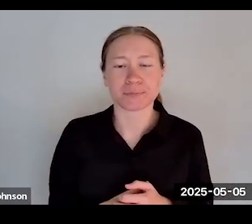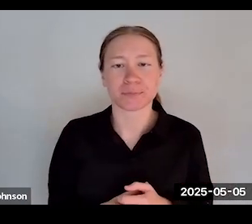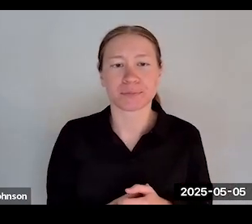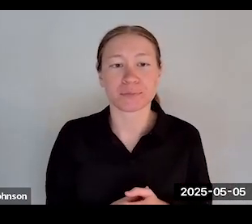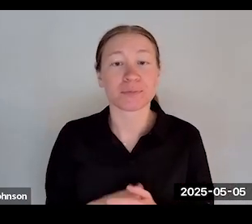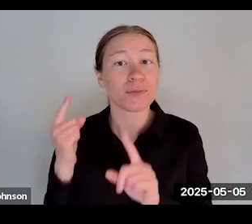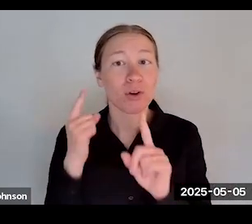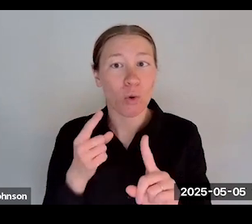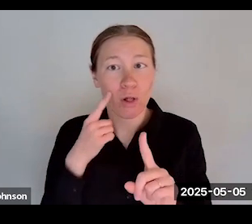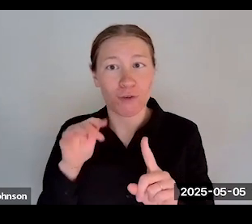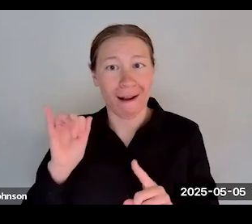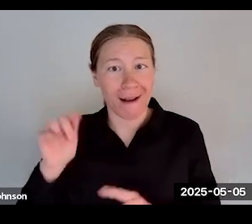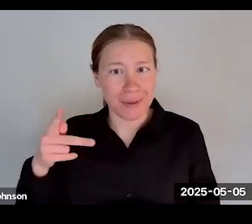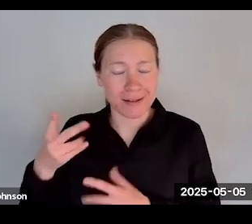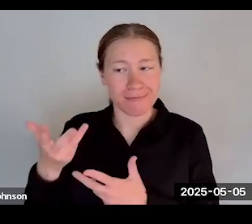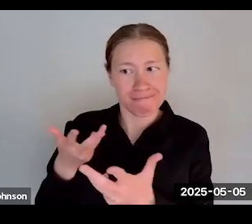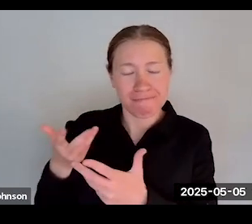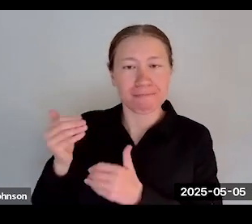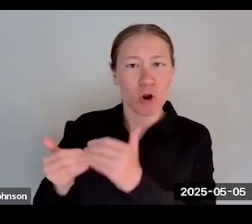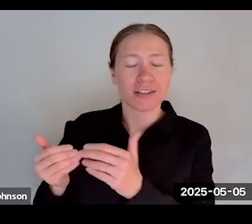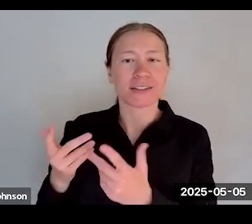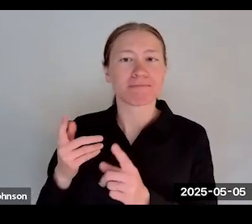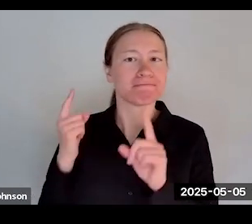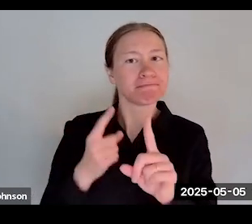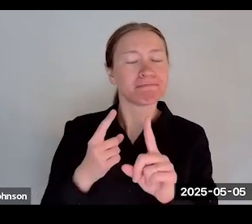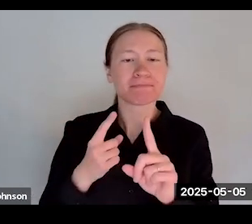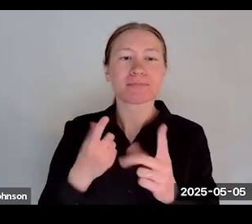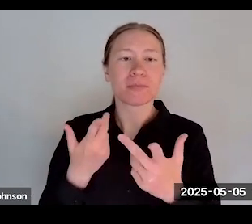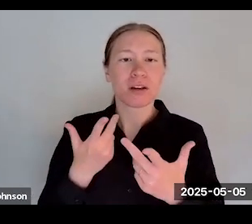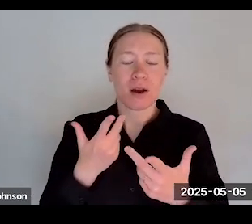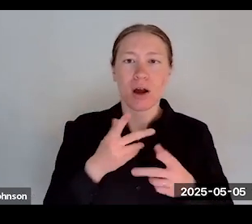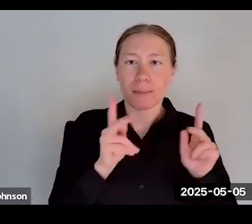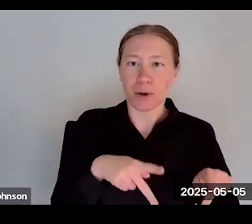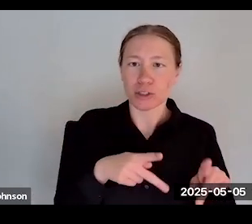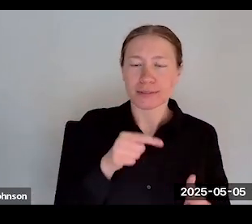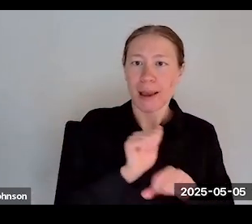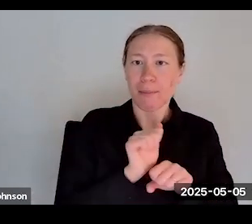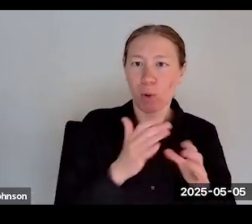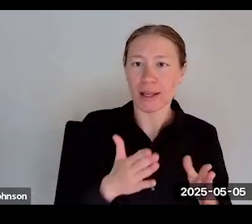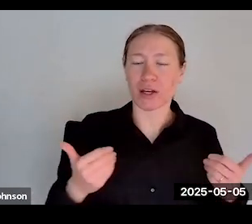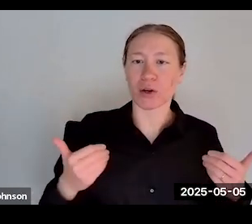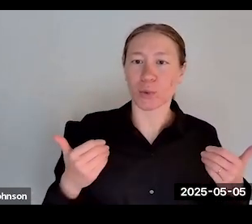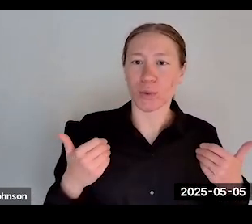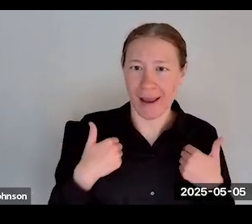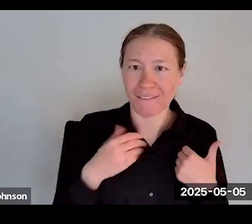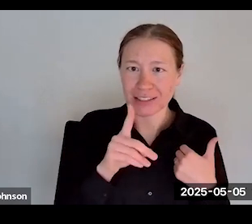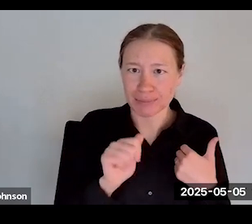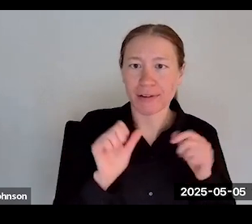The goals of the interactive process are to ensure an employee with a disability can effectively perform the essential functions of their job,